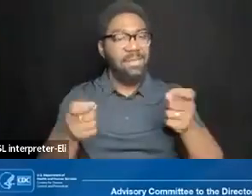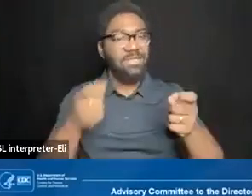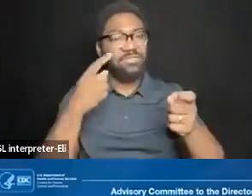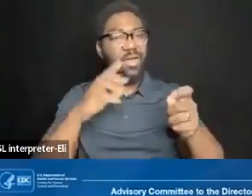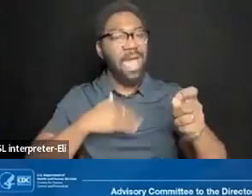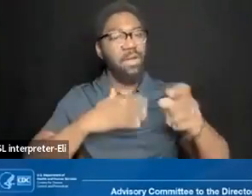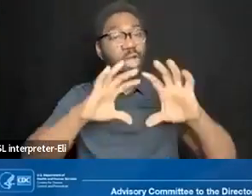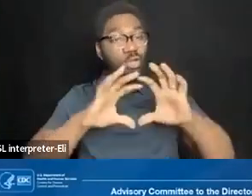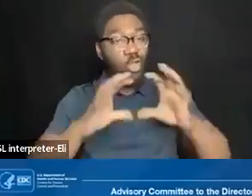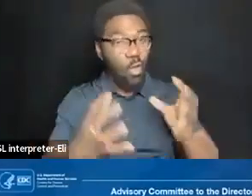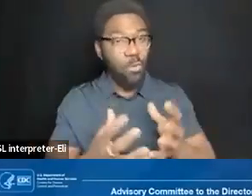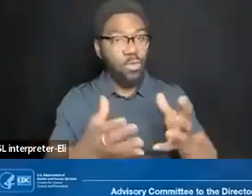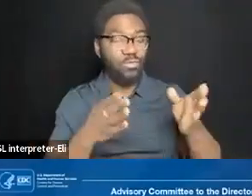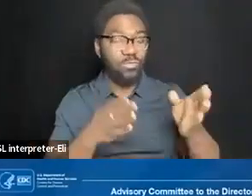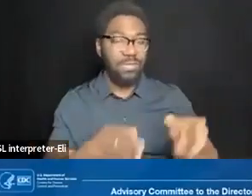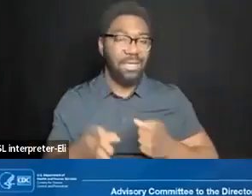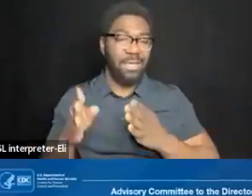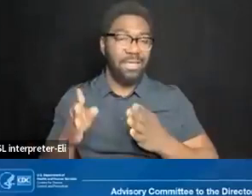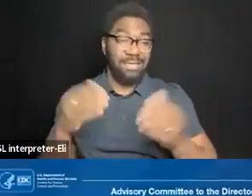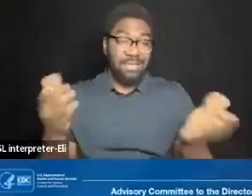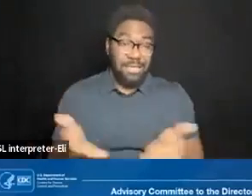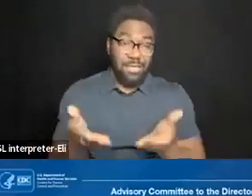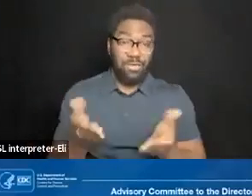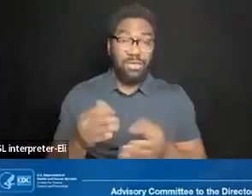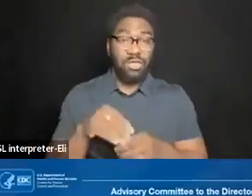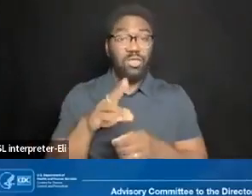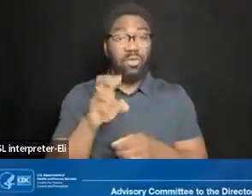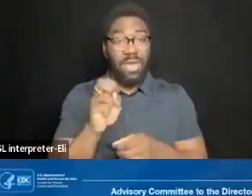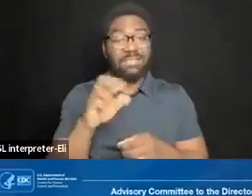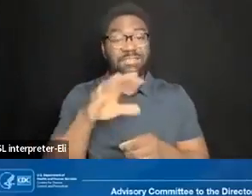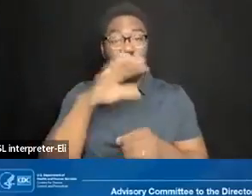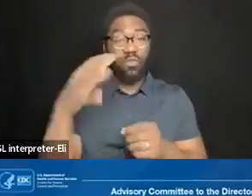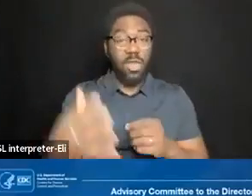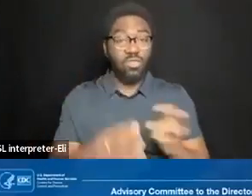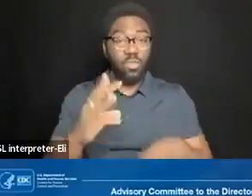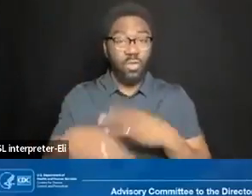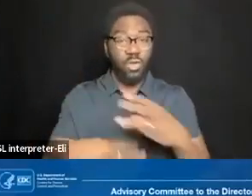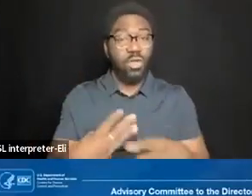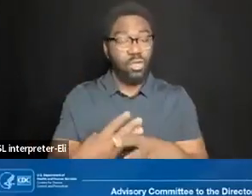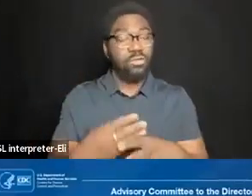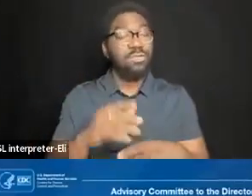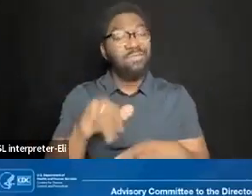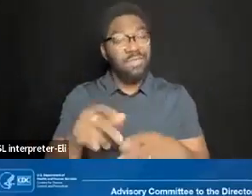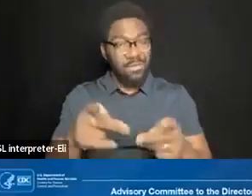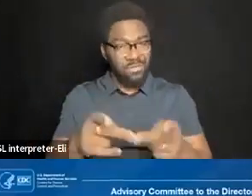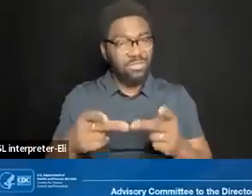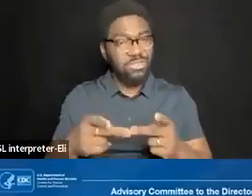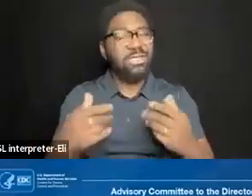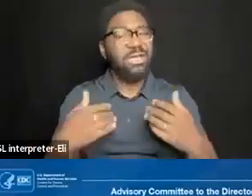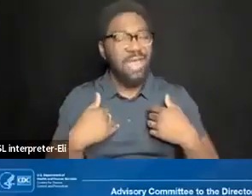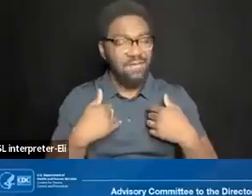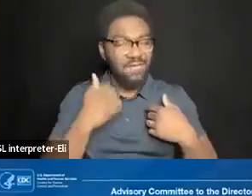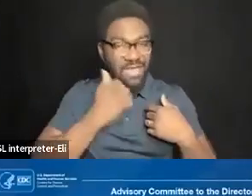both here in the United States and around the world. And this position will have day-to-day oversight of our global health center, and will also work directly